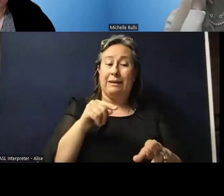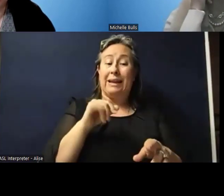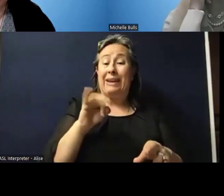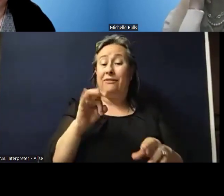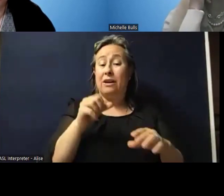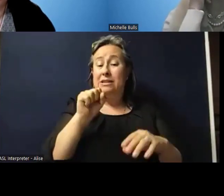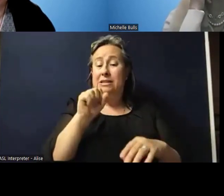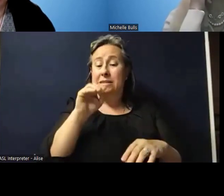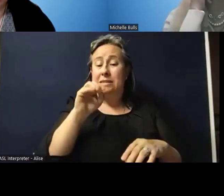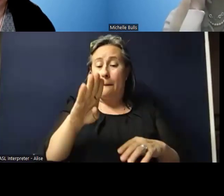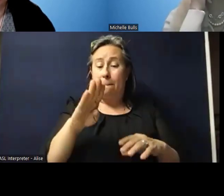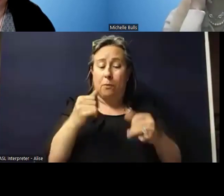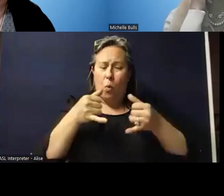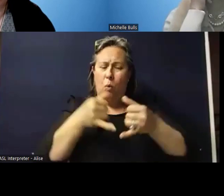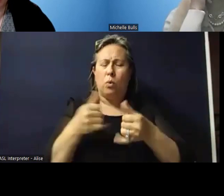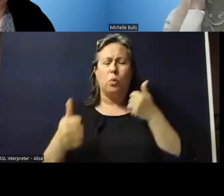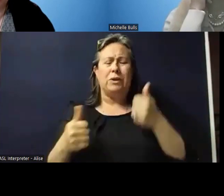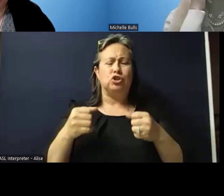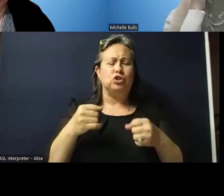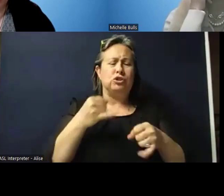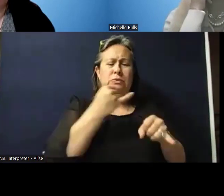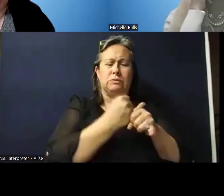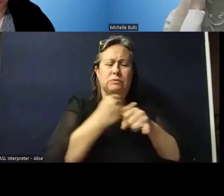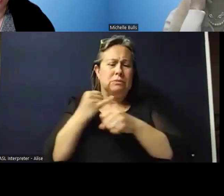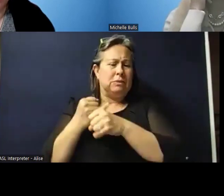actually needs to complete the reporting on an invention?